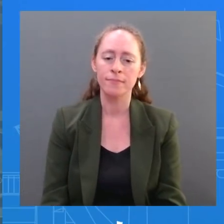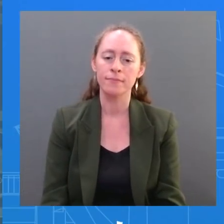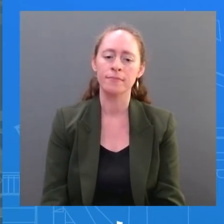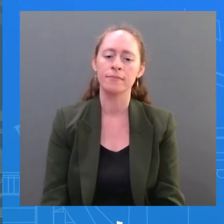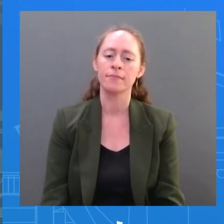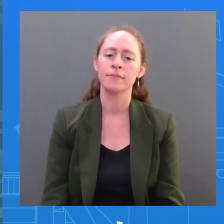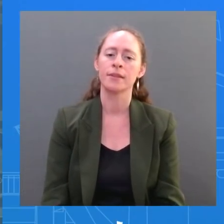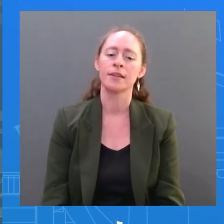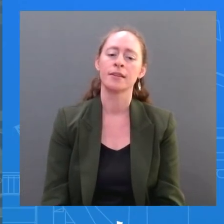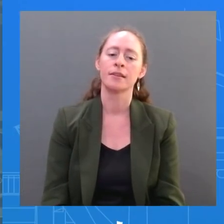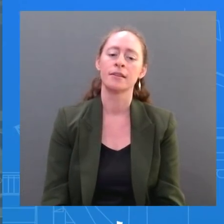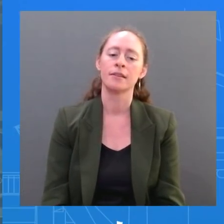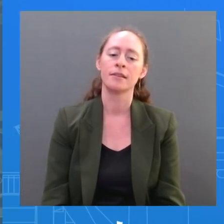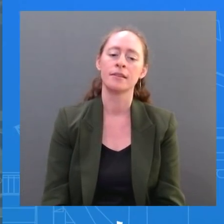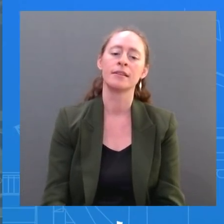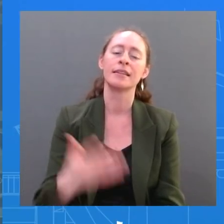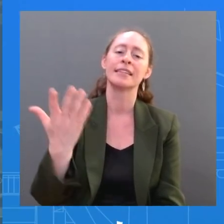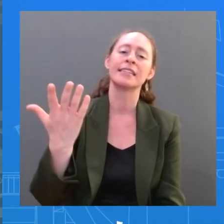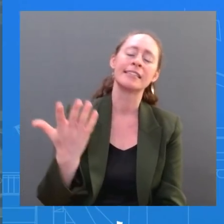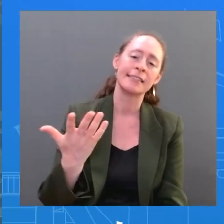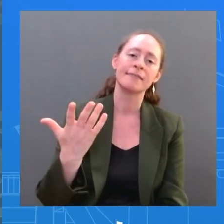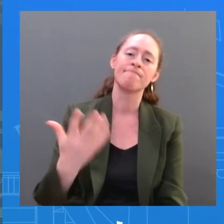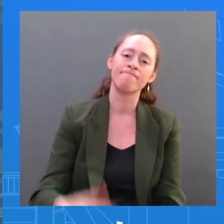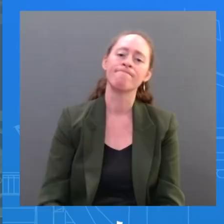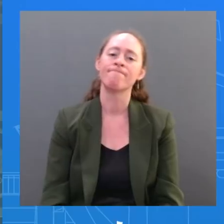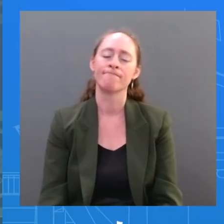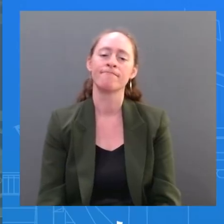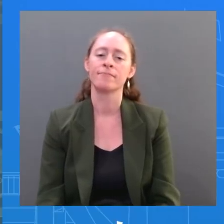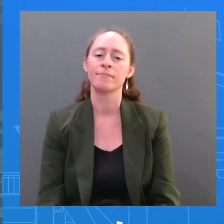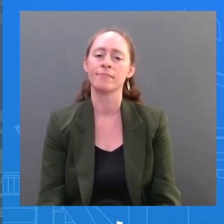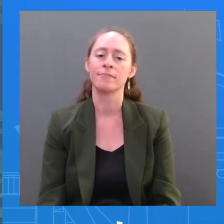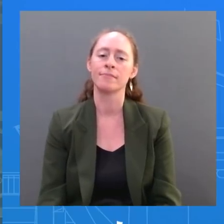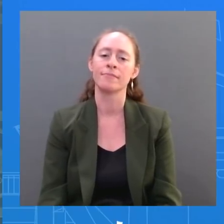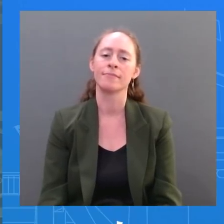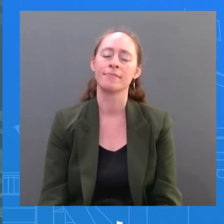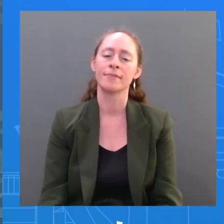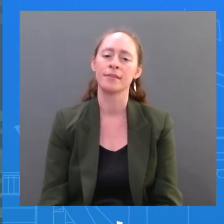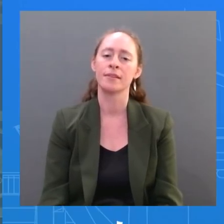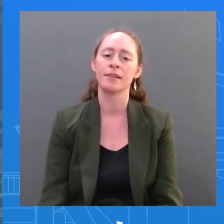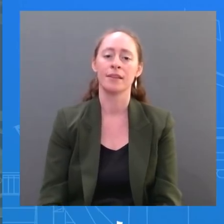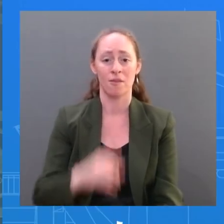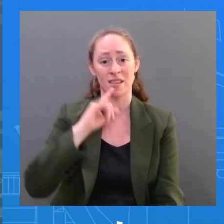a idea that comes from a good place, it is definitely a difficult thing